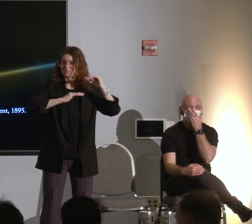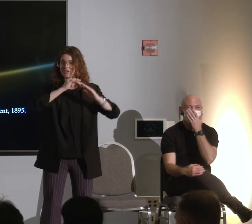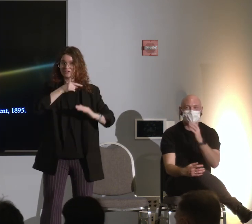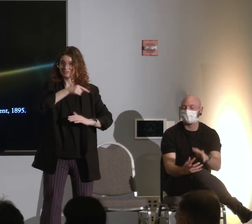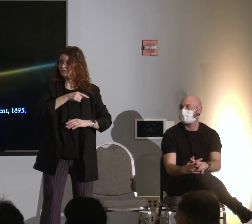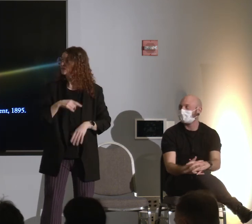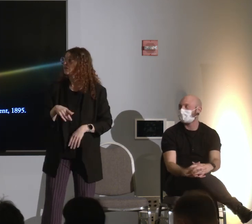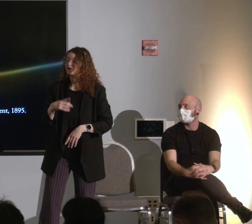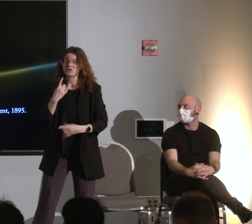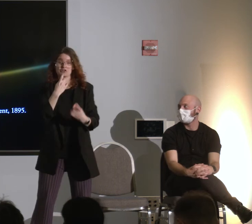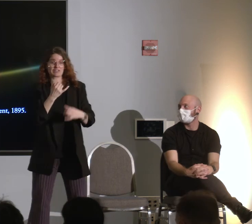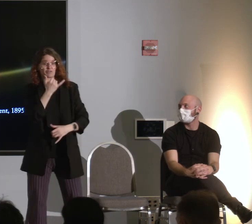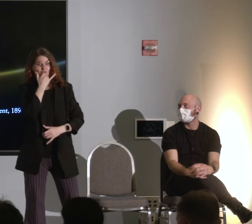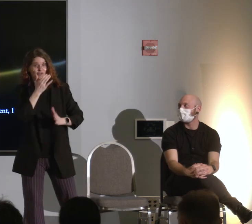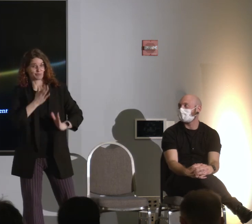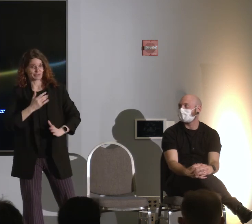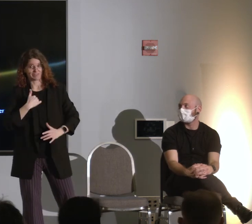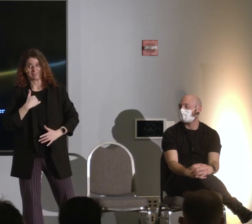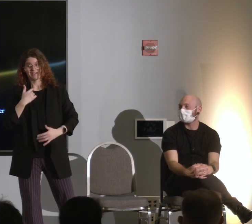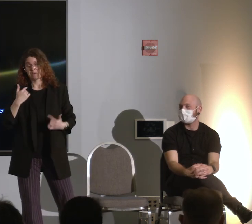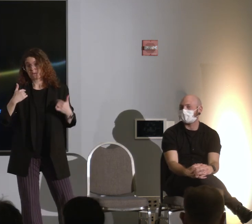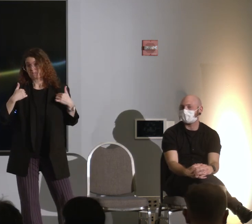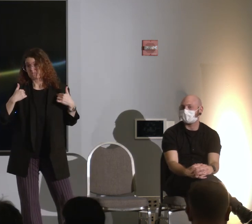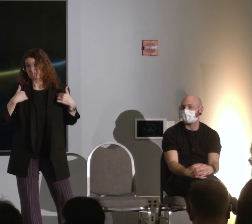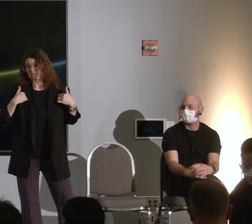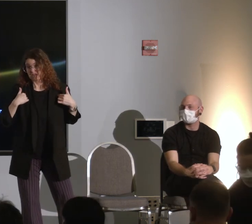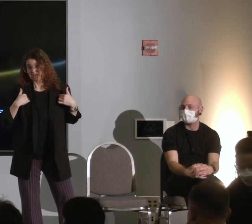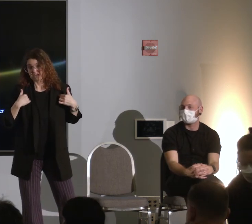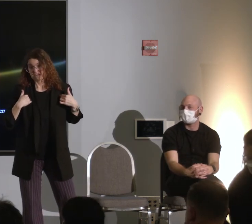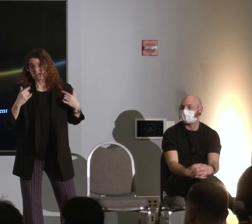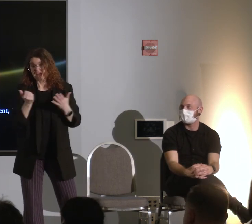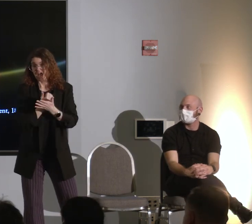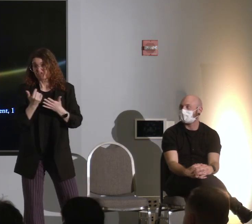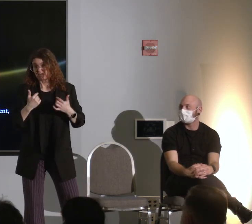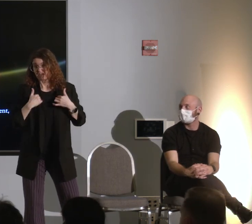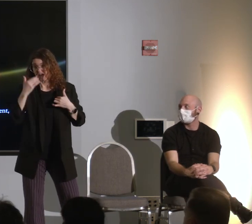You're asking the wrong person, because really all I know is that it is an encroachment